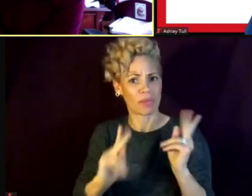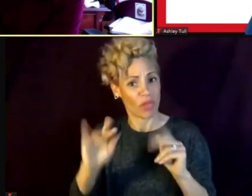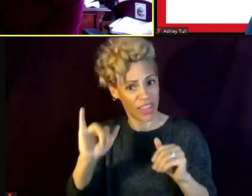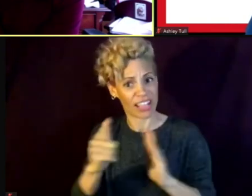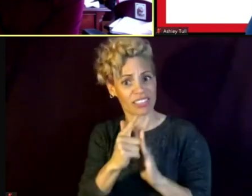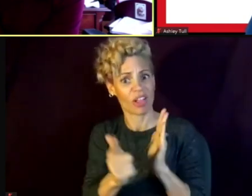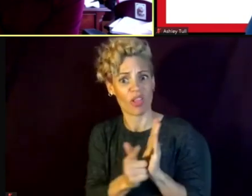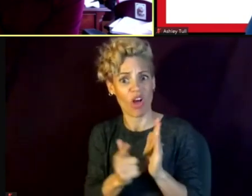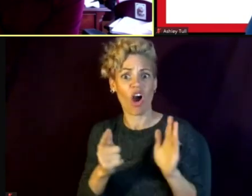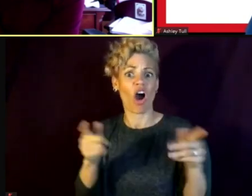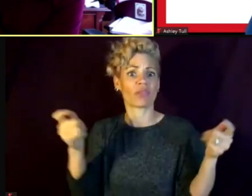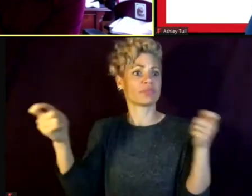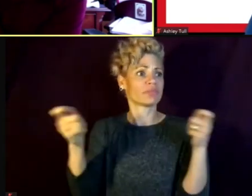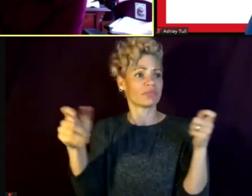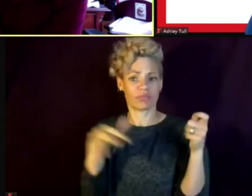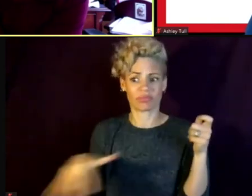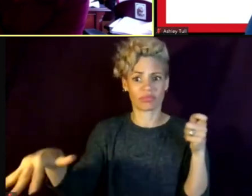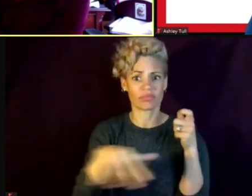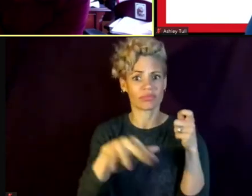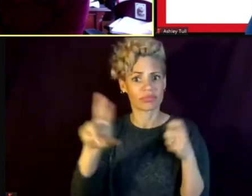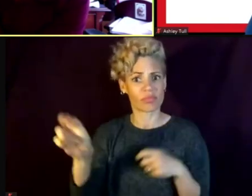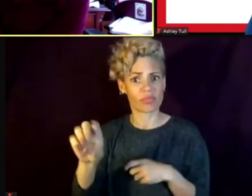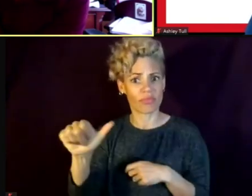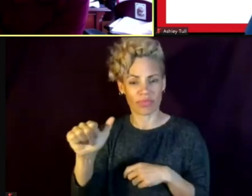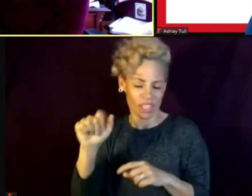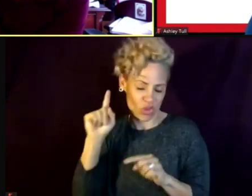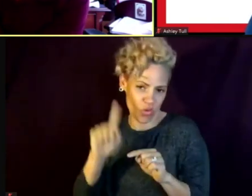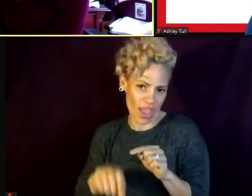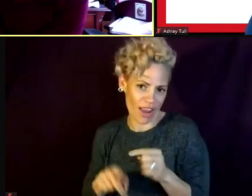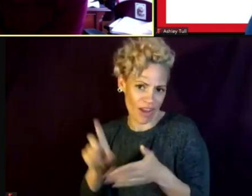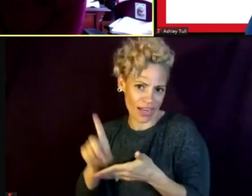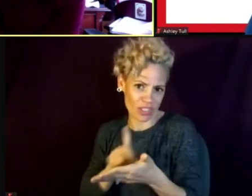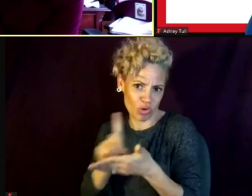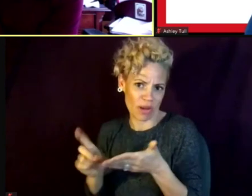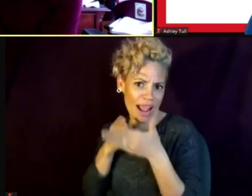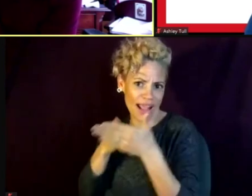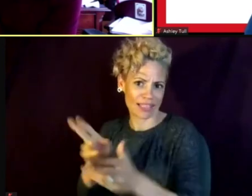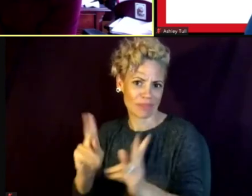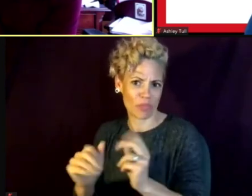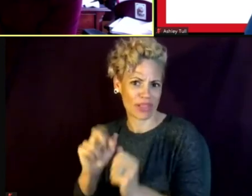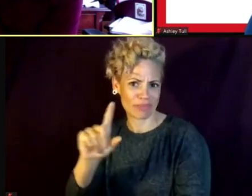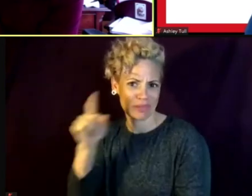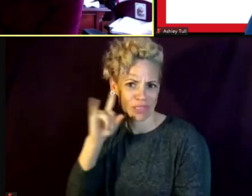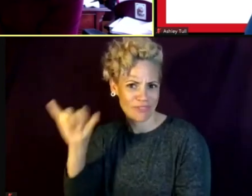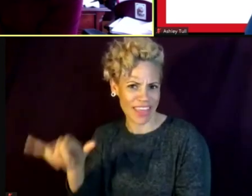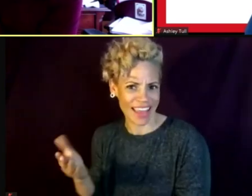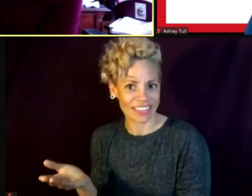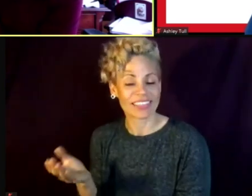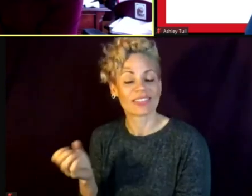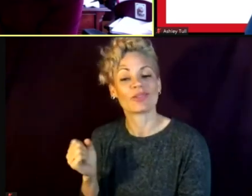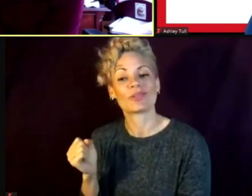And you can't discriminate against us because of it. And so it's true.